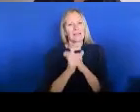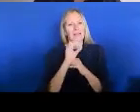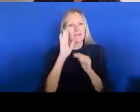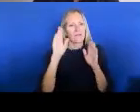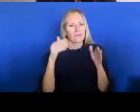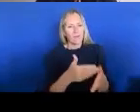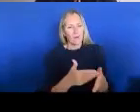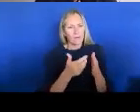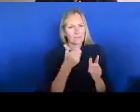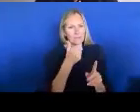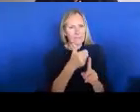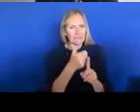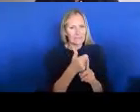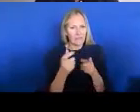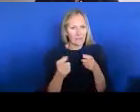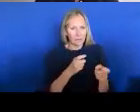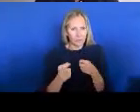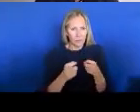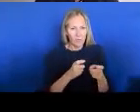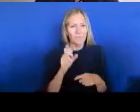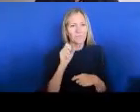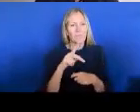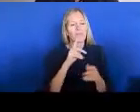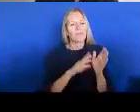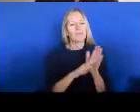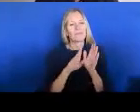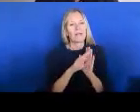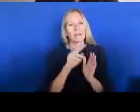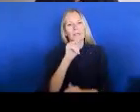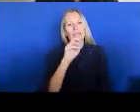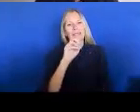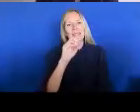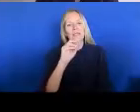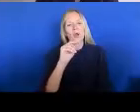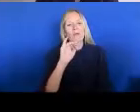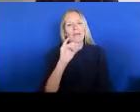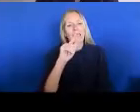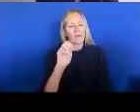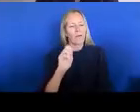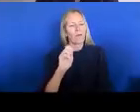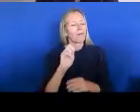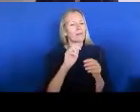the neonatal behavioral assessment scale as a tool to help adults tune into what the infants were doing.